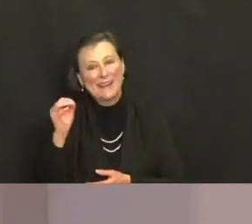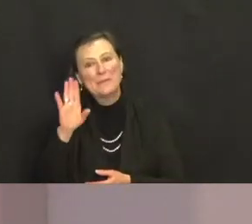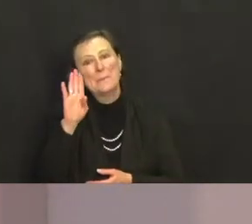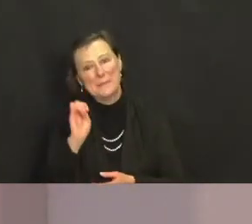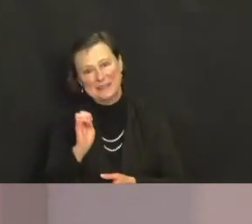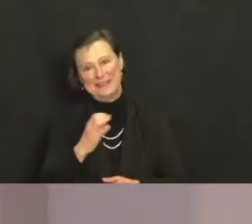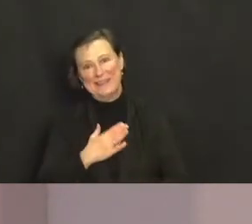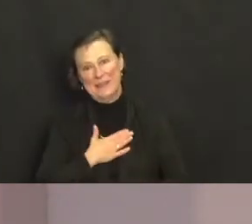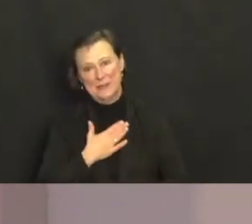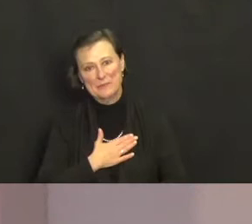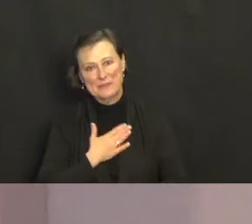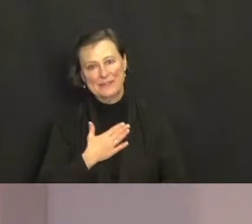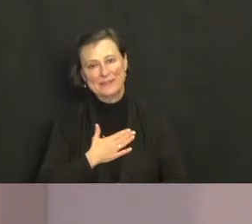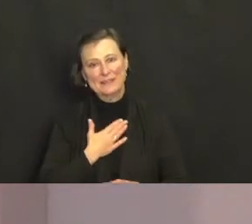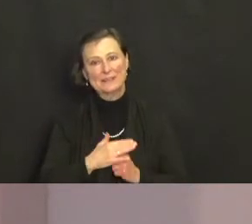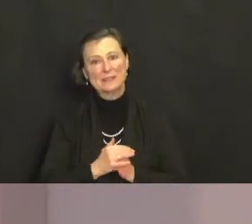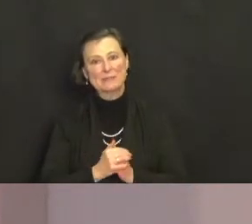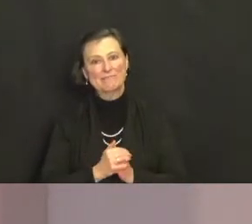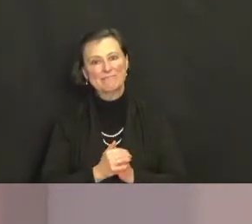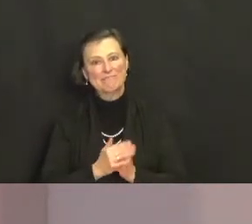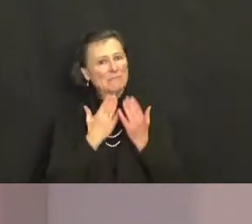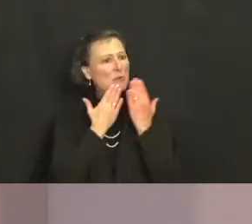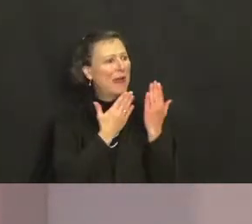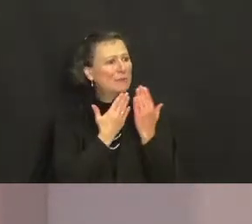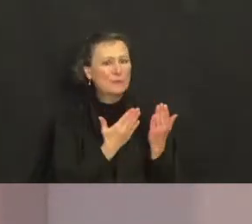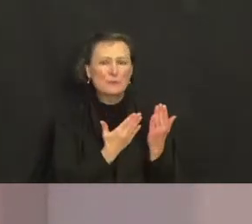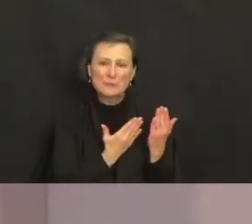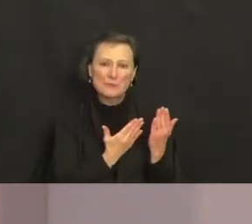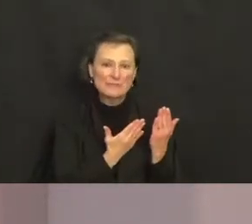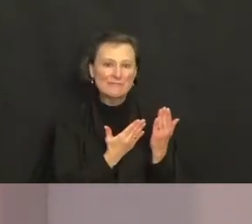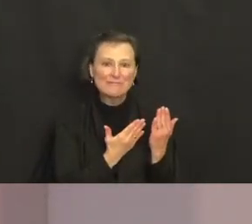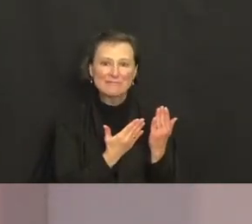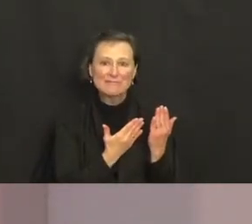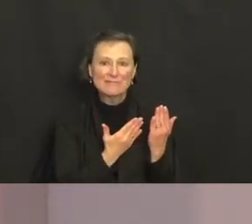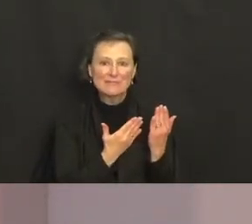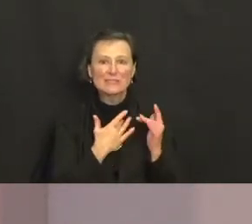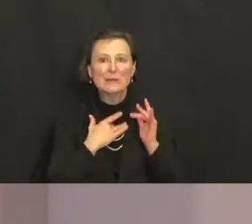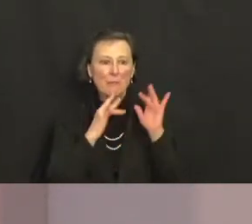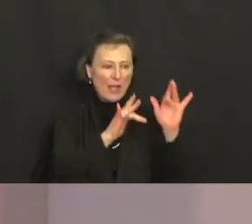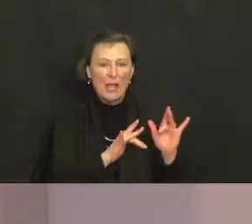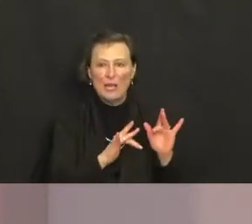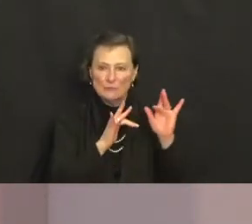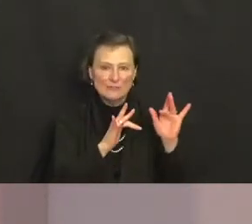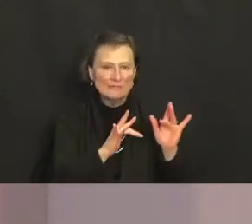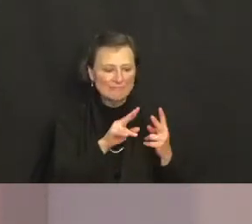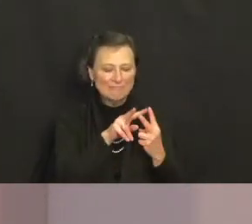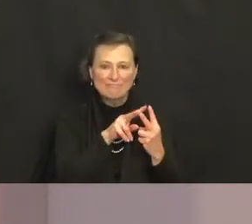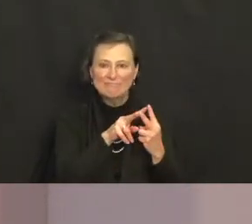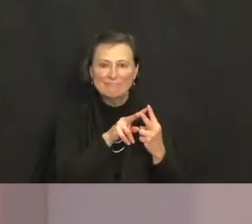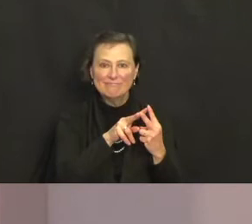And, be happy. Gratitude. Compassion.